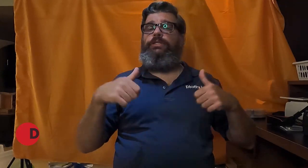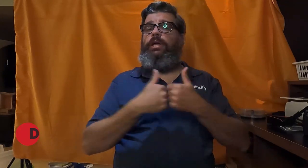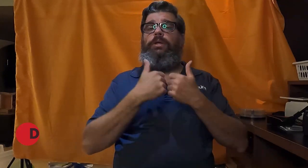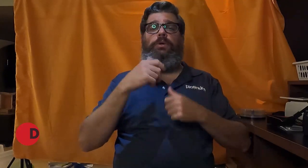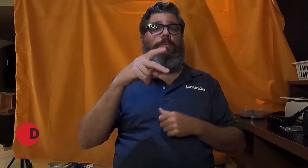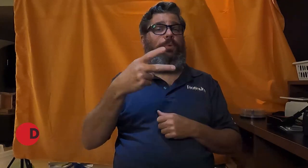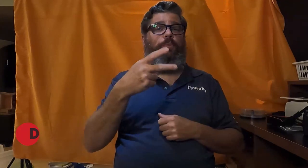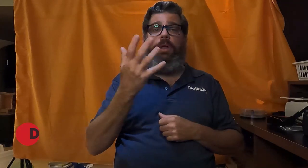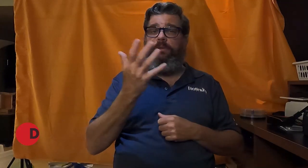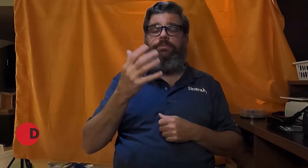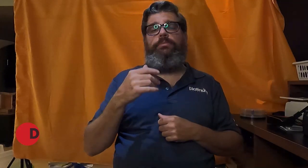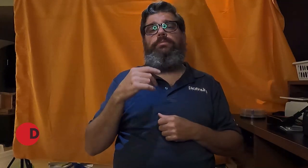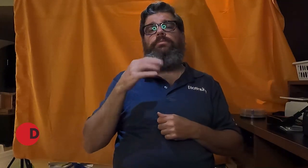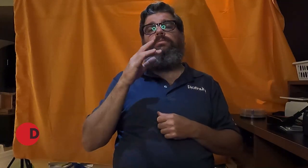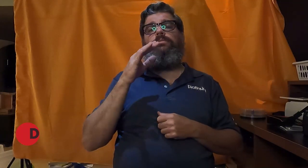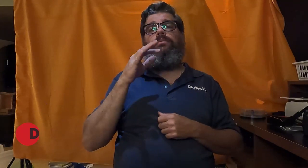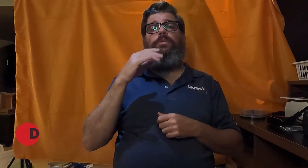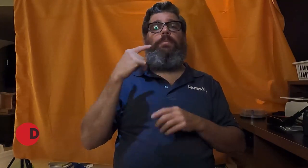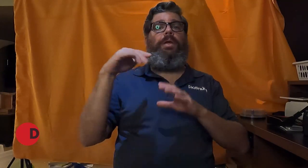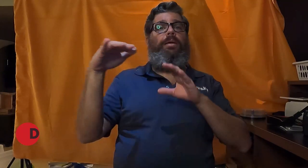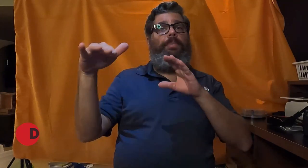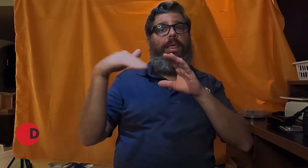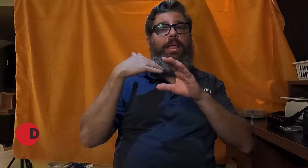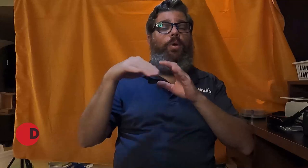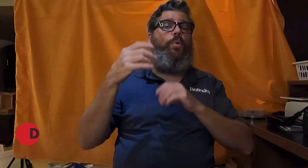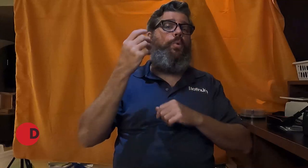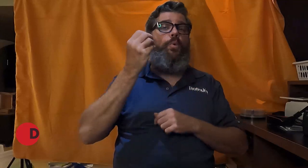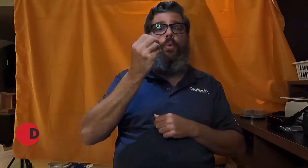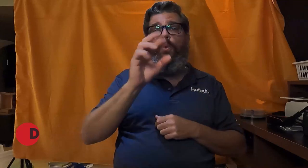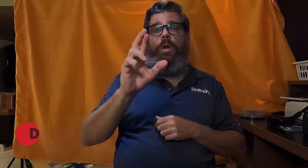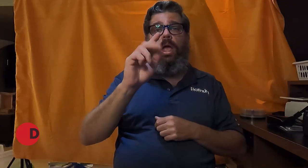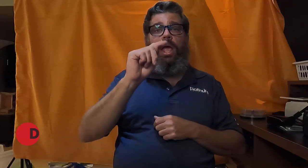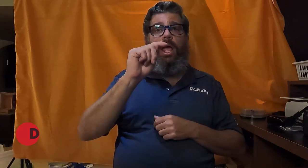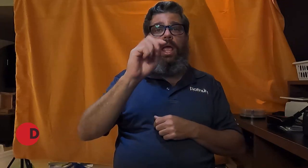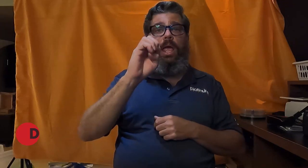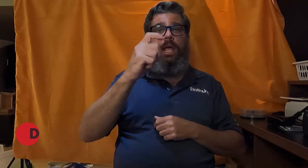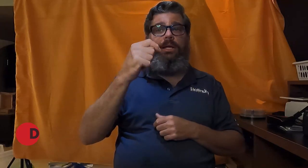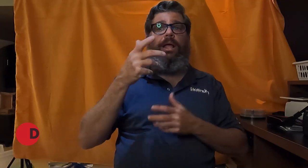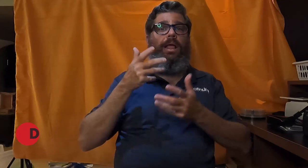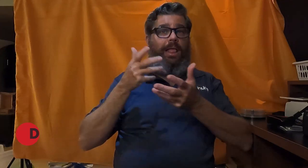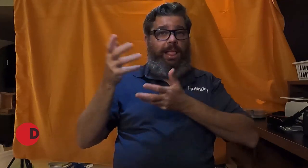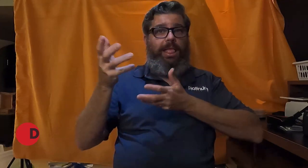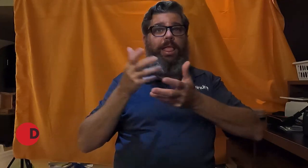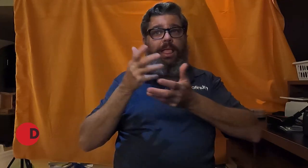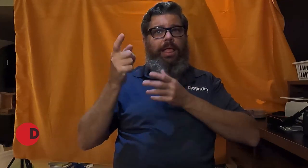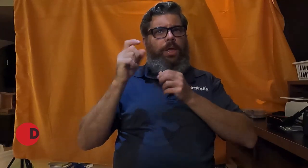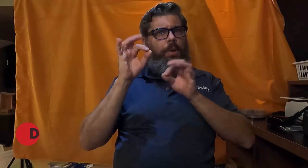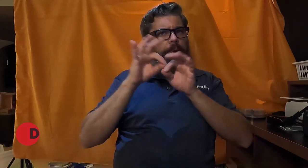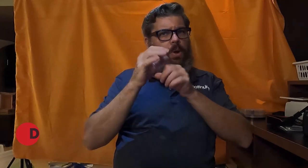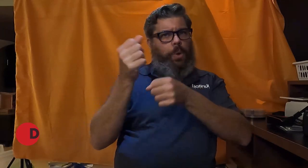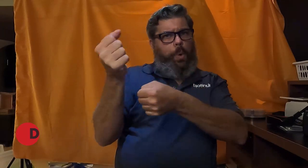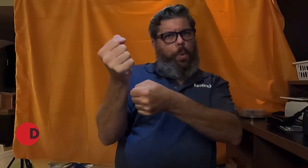it was important to keep the customer's interest and get them to purchase.